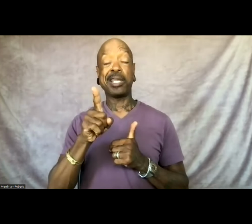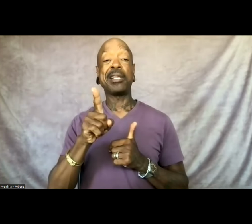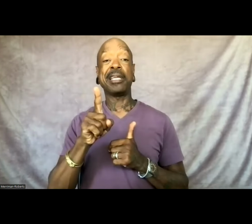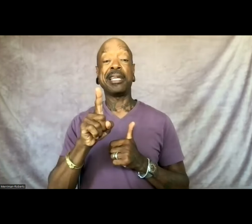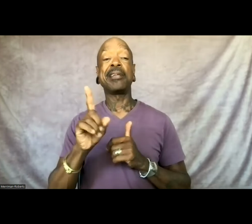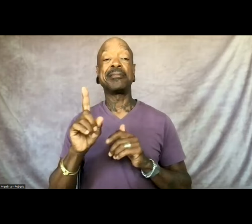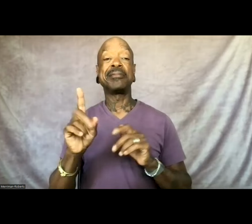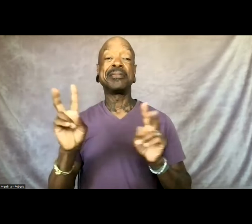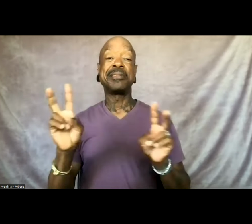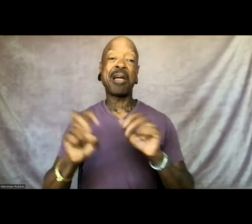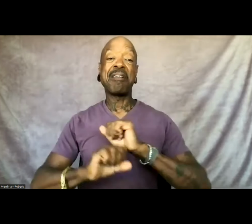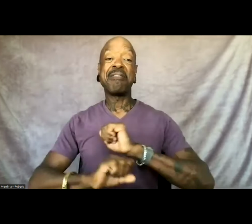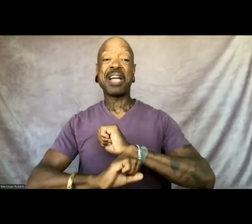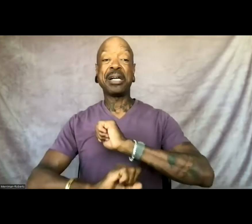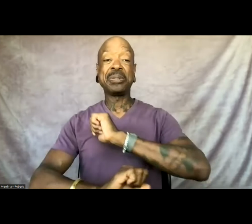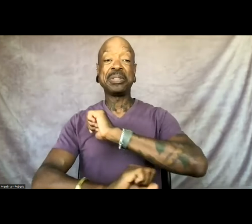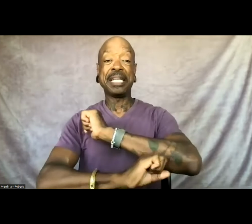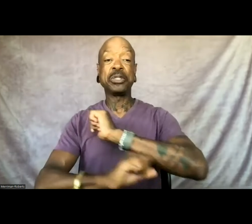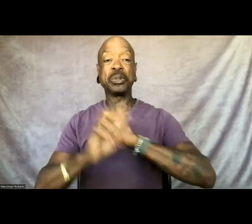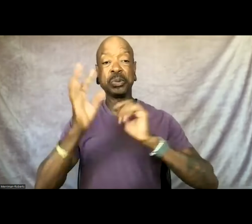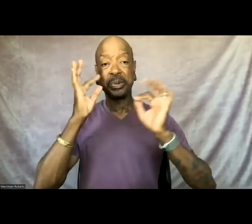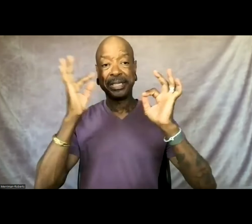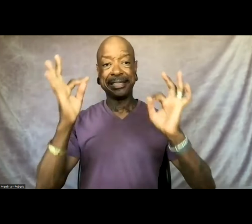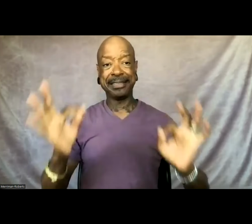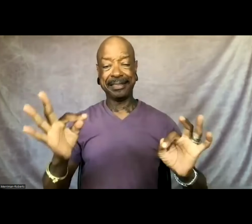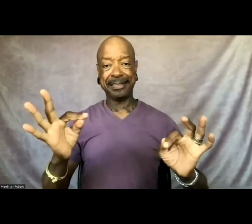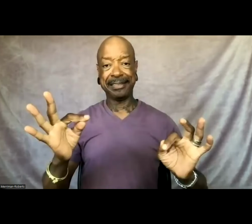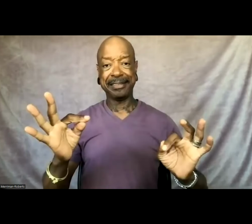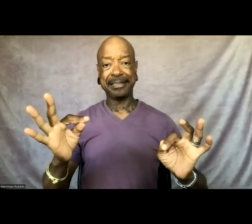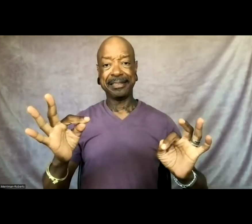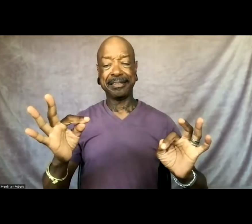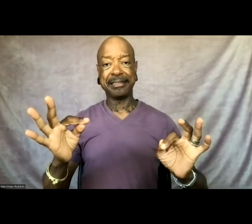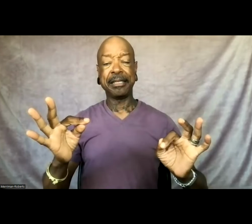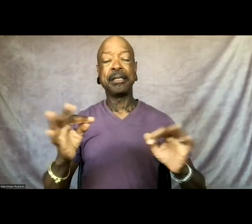Medicare Medicaid service -- Medicaid services, et cetera.